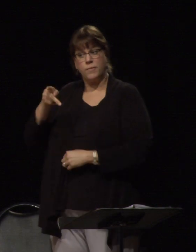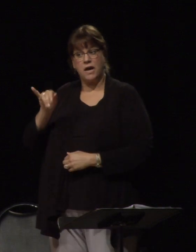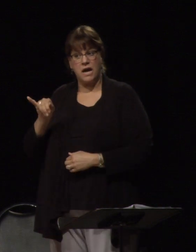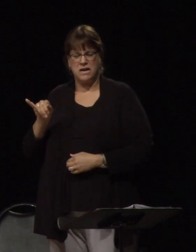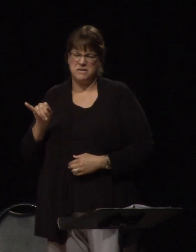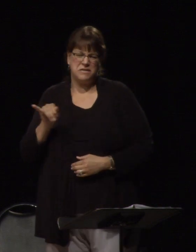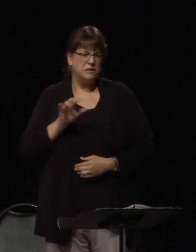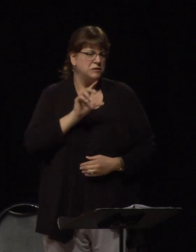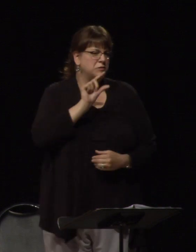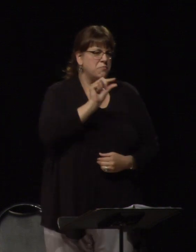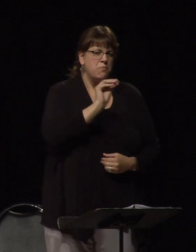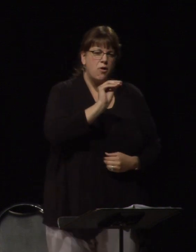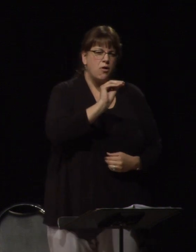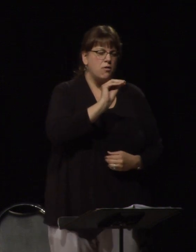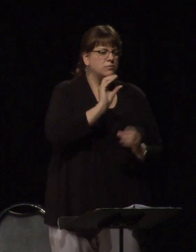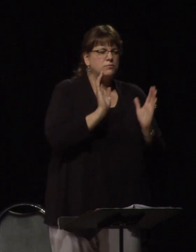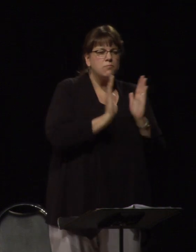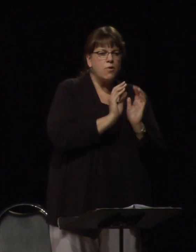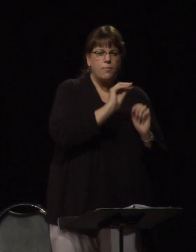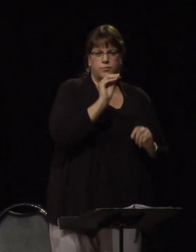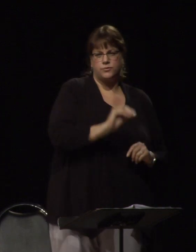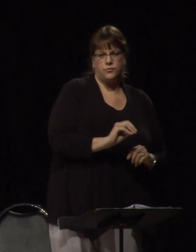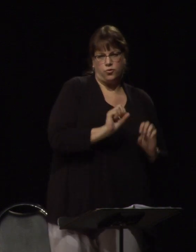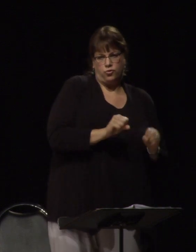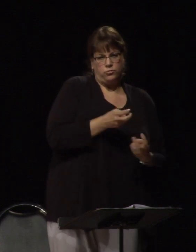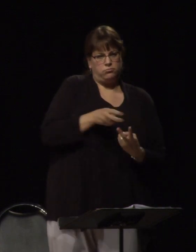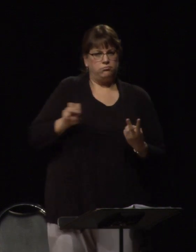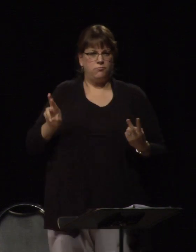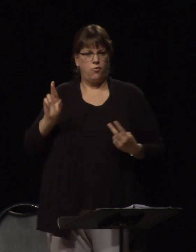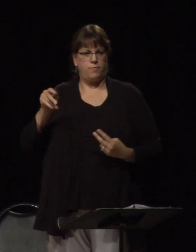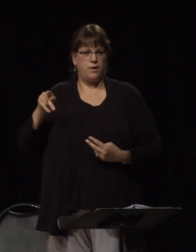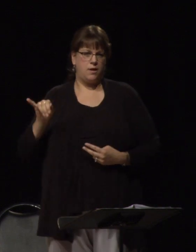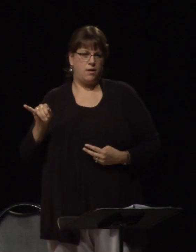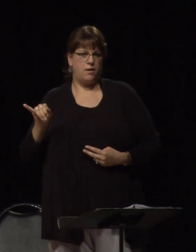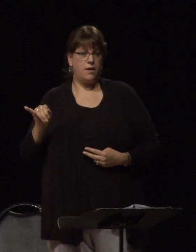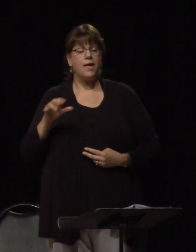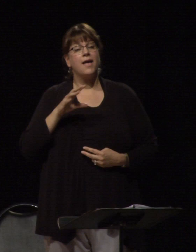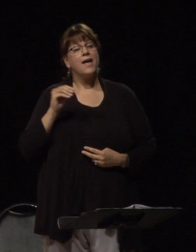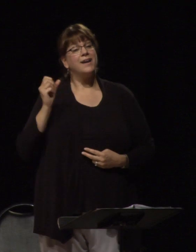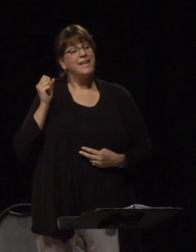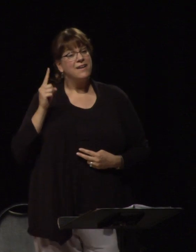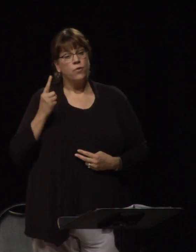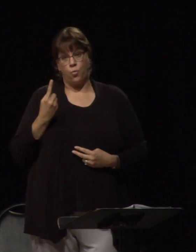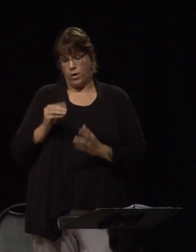TWENTY YEARS AGO, OUR CHANCE OF ENROLLING A STUDENT IN COMPETITION WITH RIT WERE ONLY